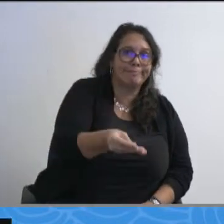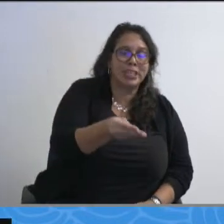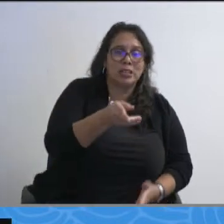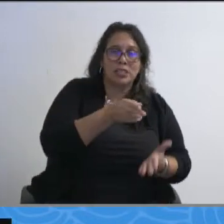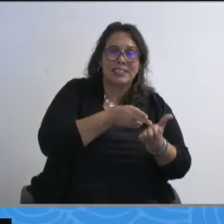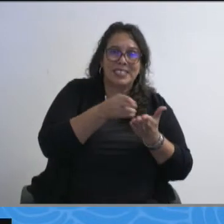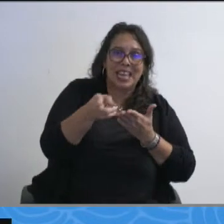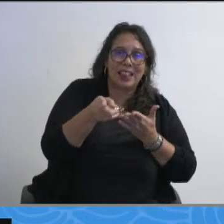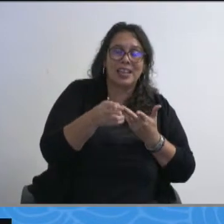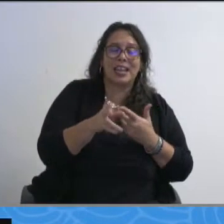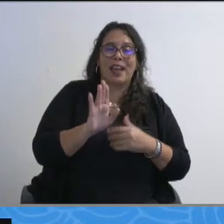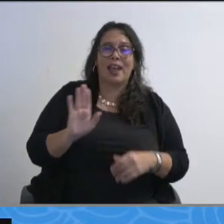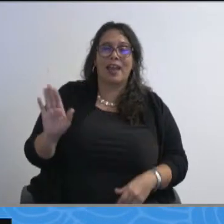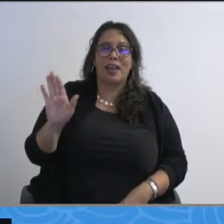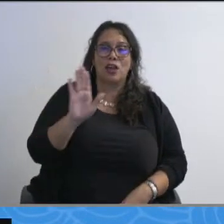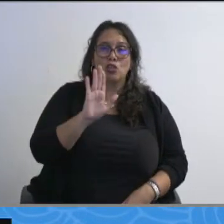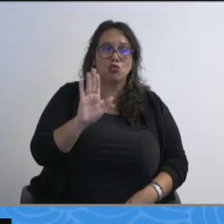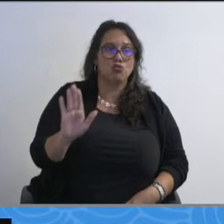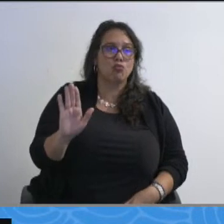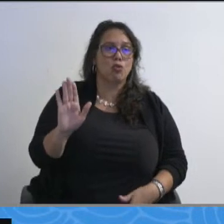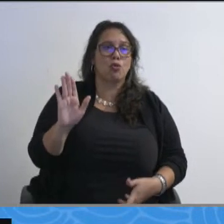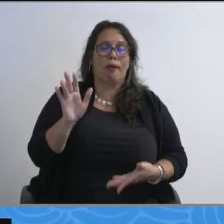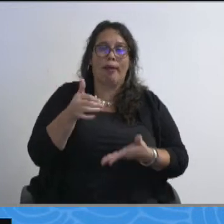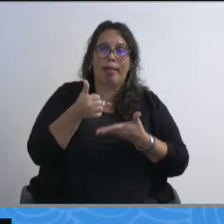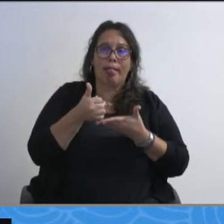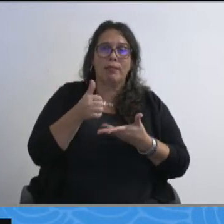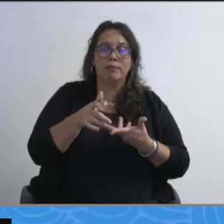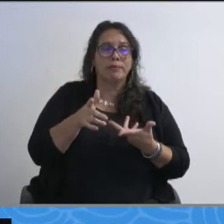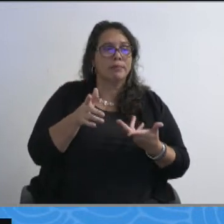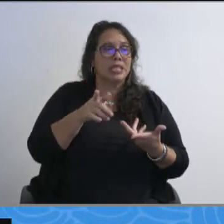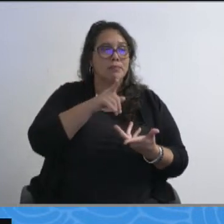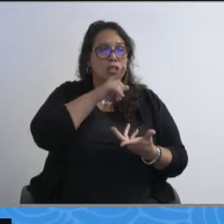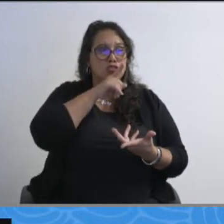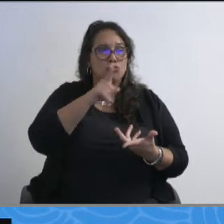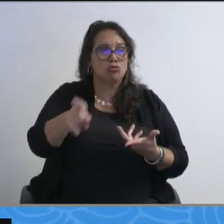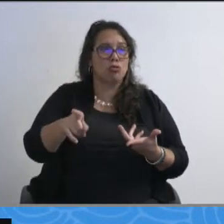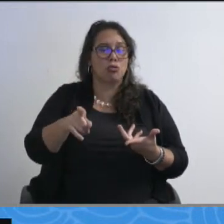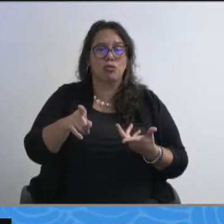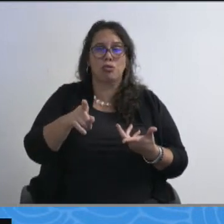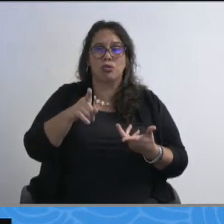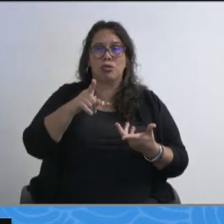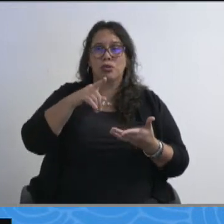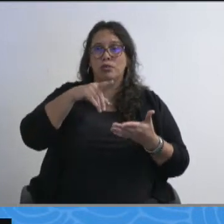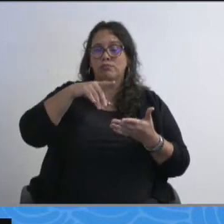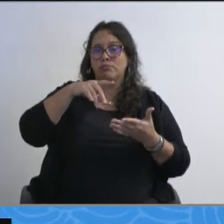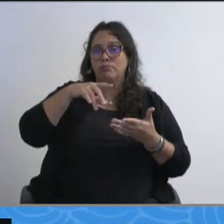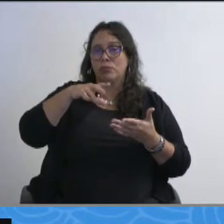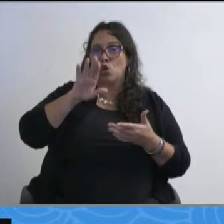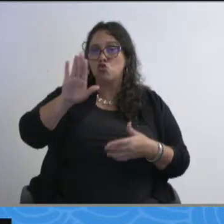and that you are helping us by ensuring that your child is attending school regularly,